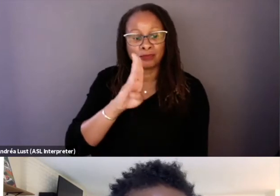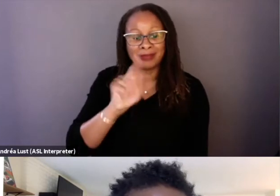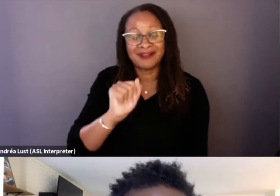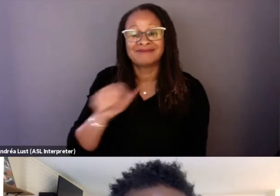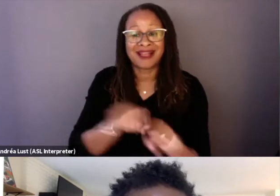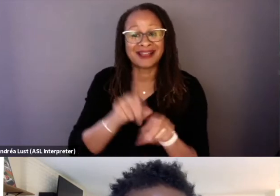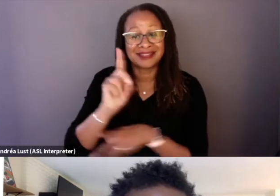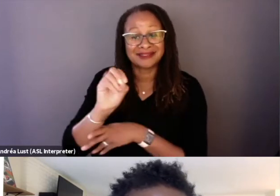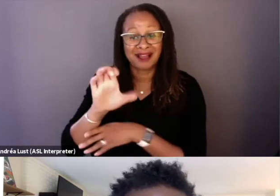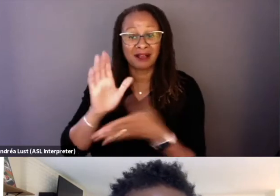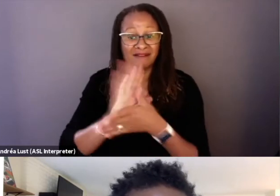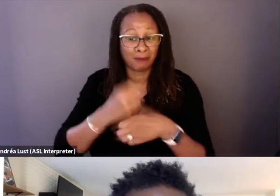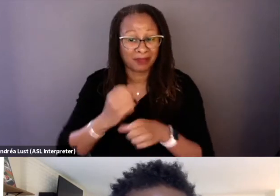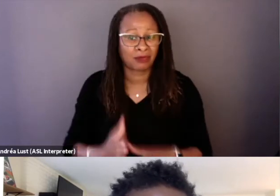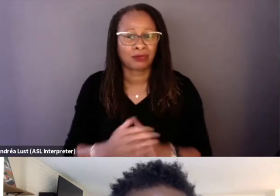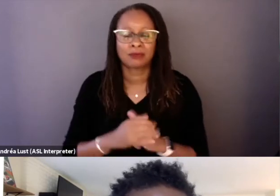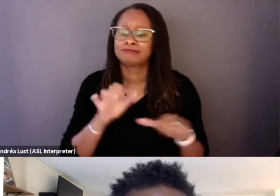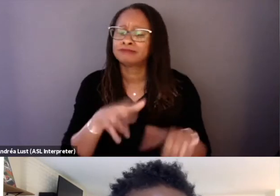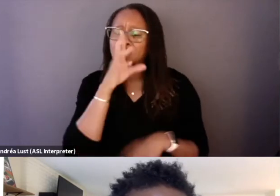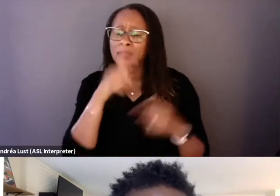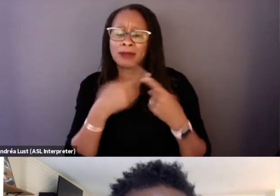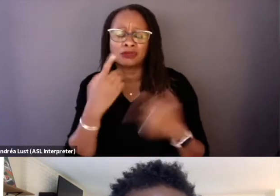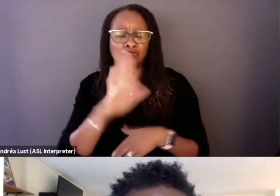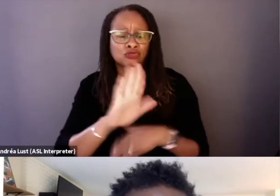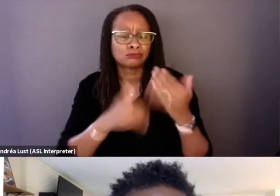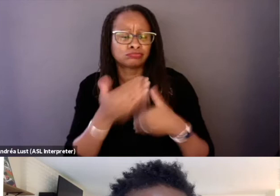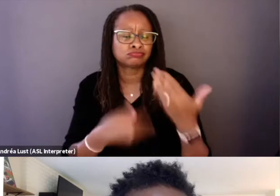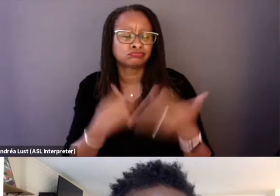can you talk about working on a film like this